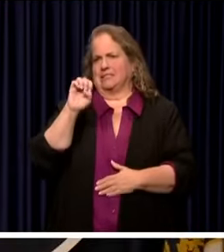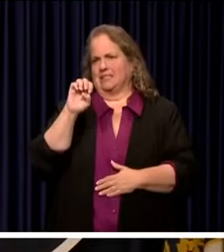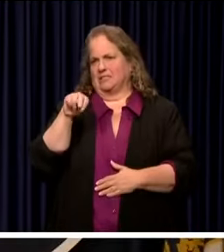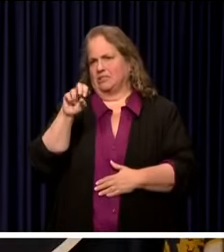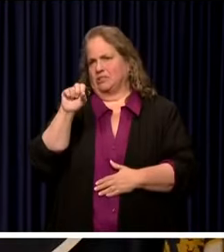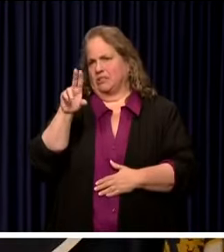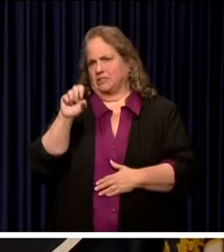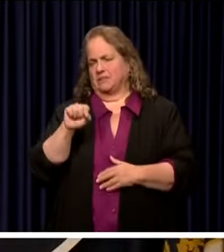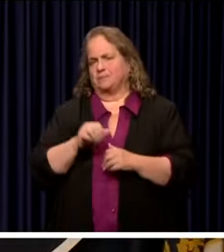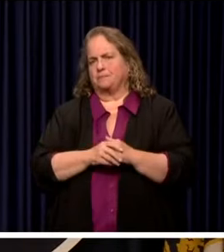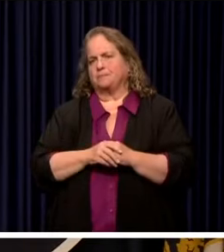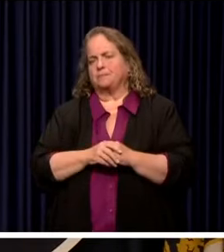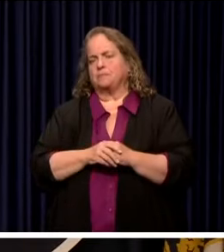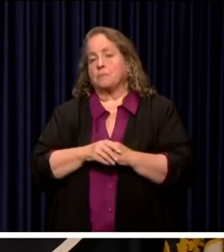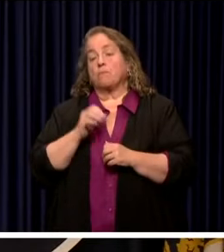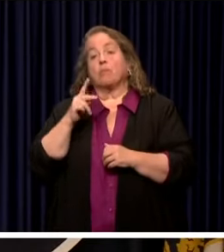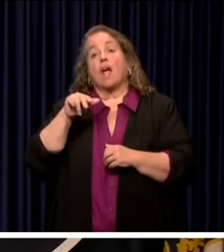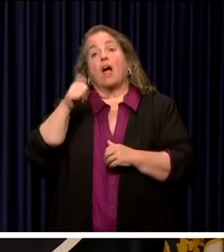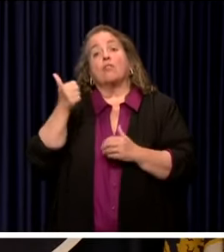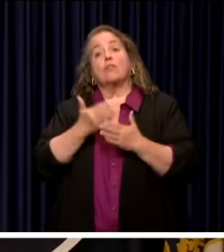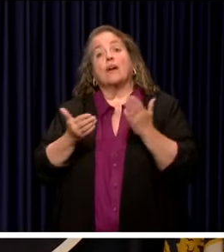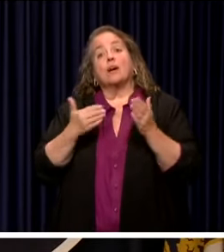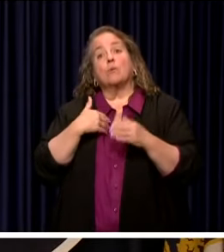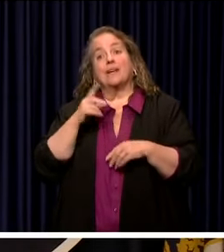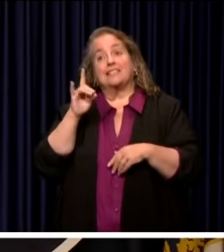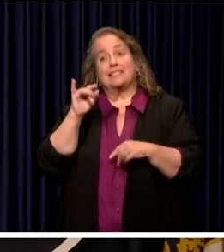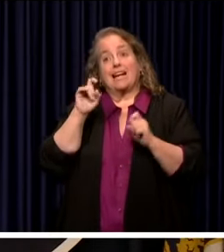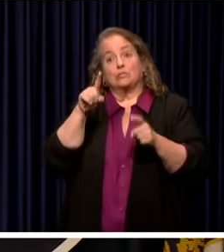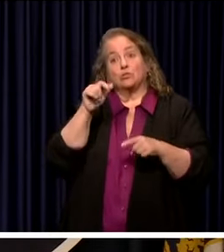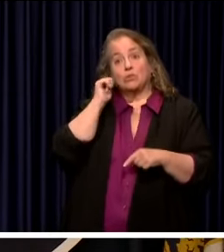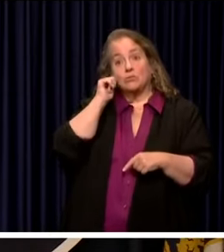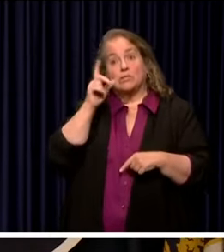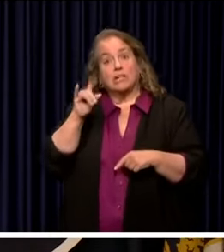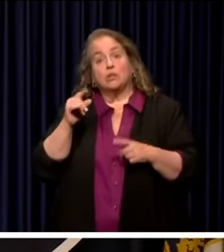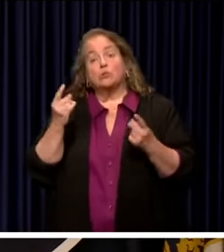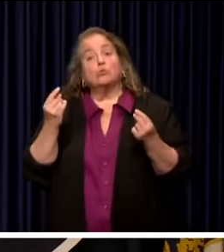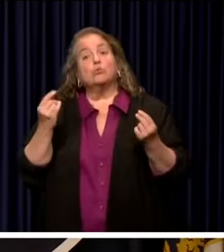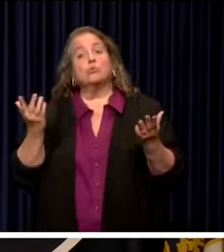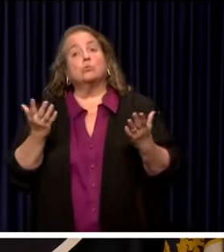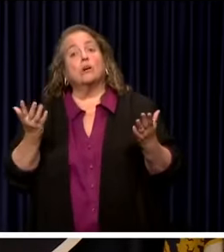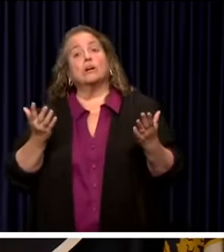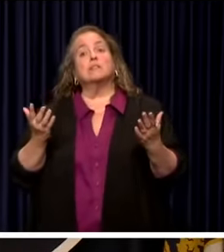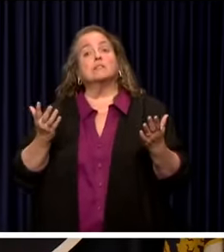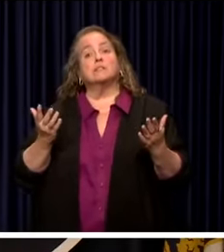BIRTHDAY? IT IS AN AMAZING MARK. IT IS SOMETHING THAT PEOPLE WOULD WANT TO CELEBRATE